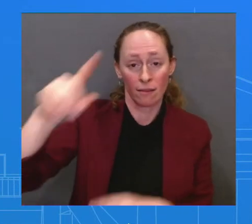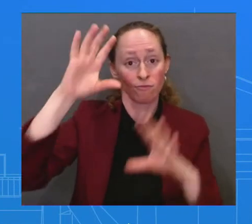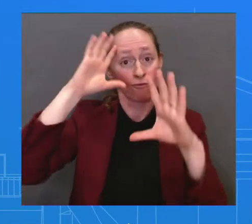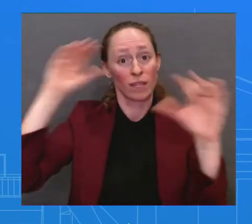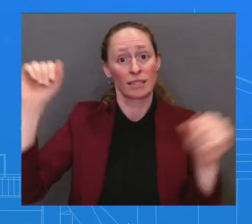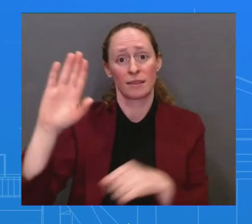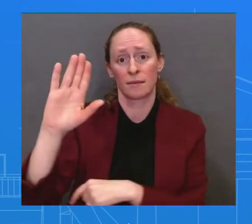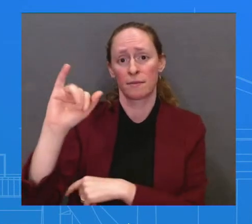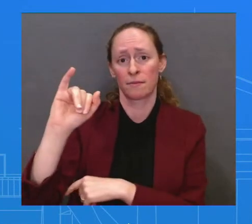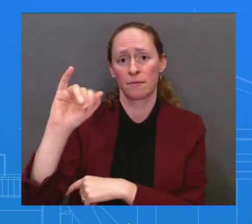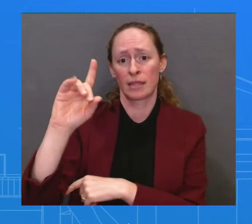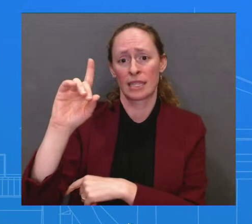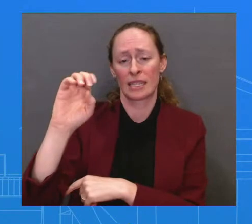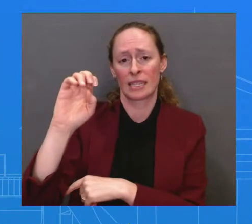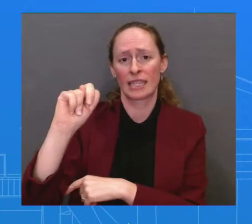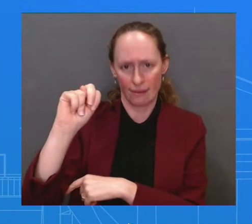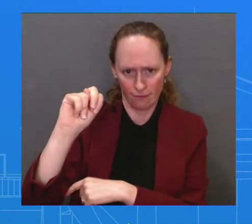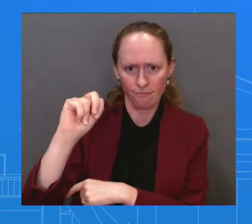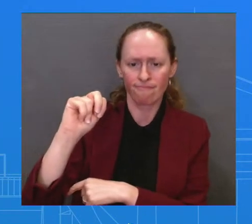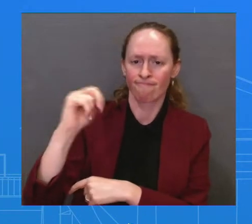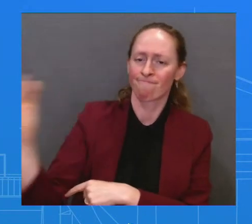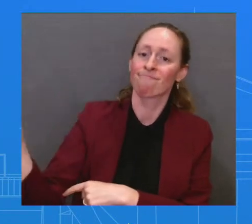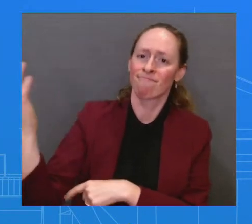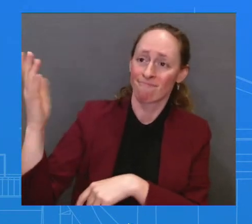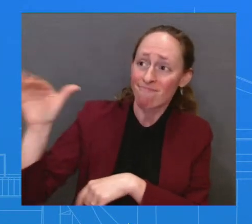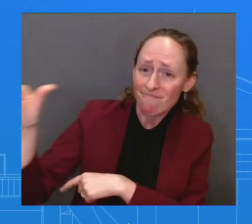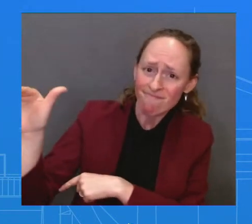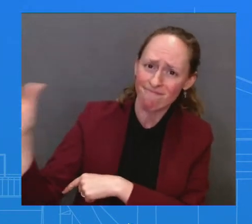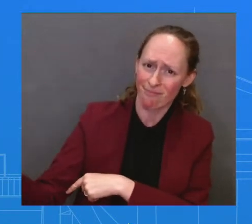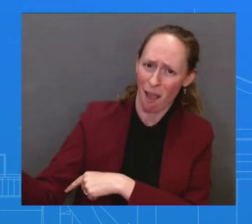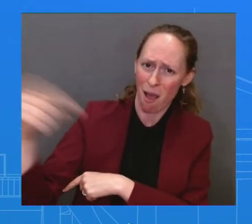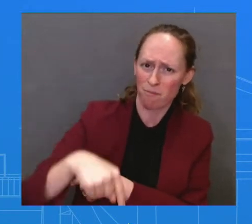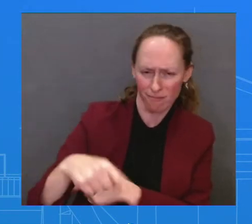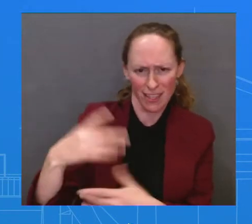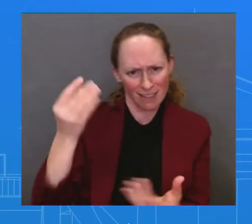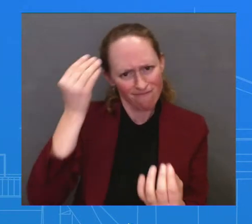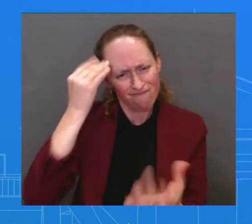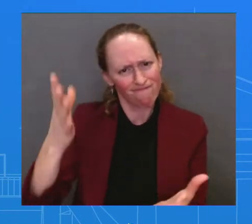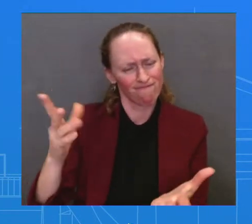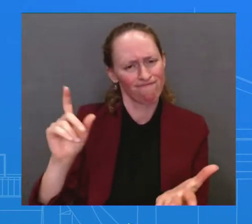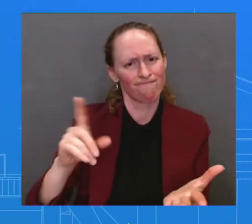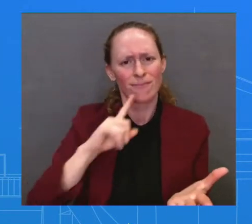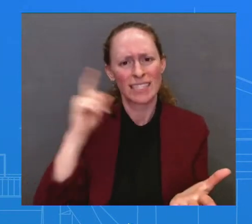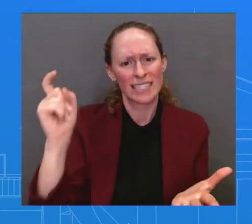where he will emphasize the continued need for the American people to step up and support Ukraine